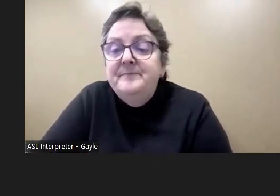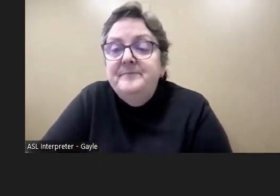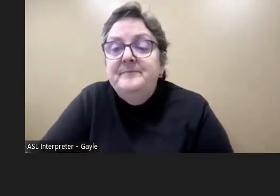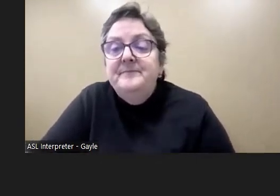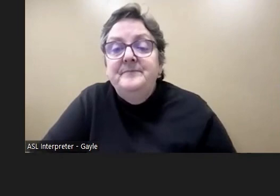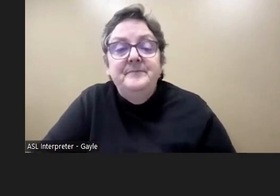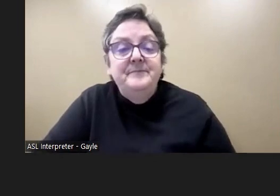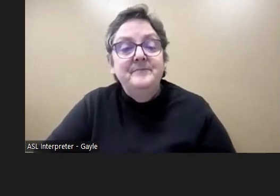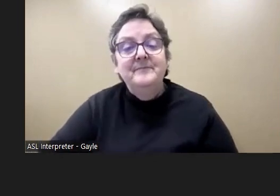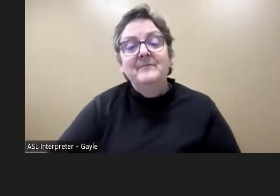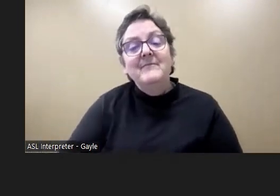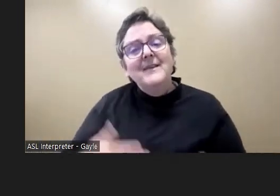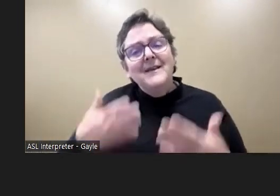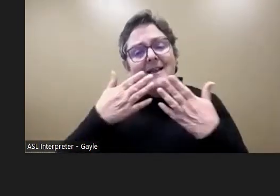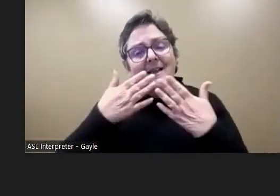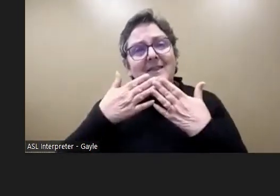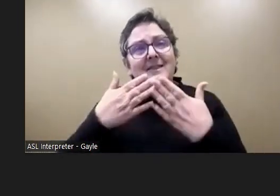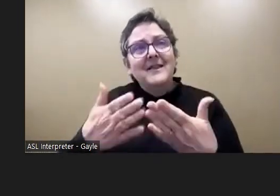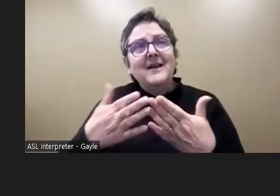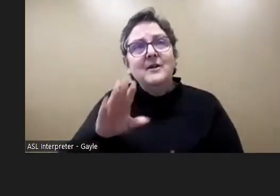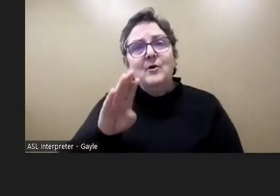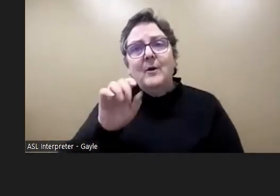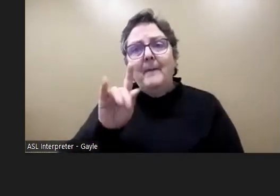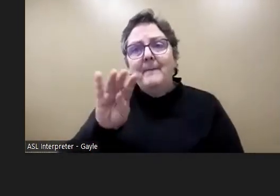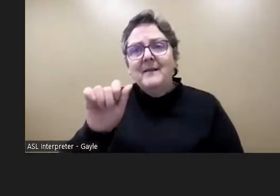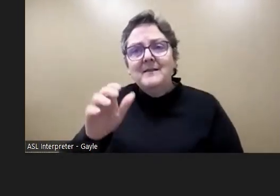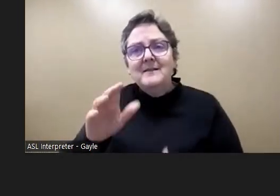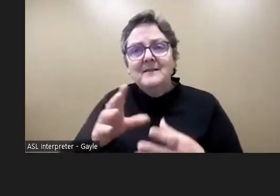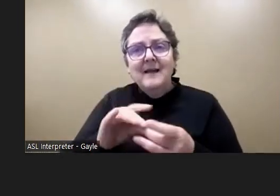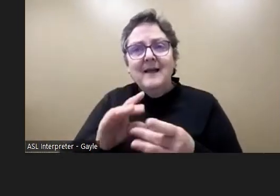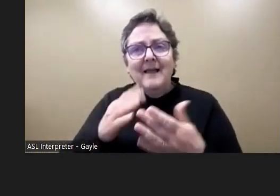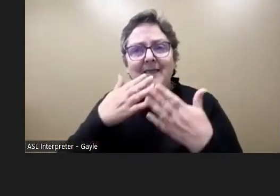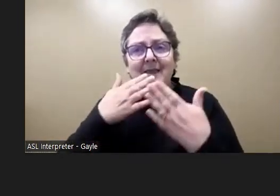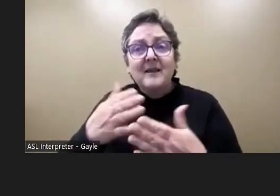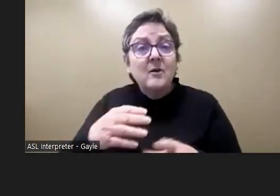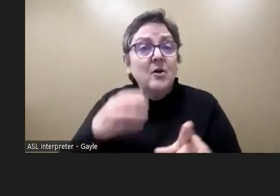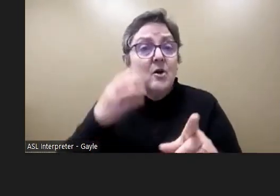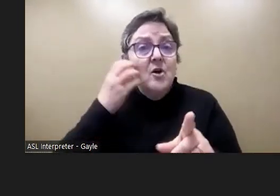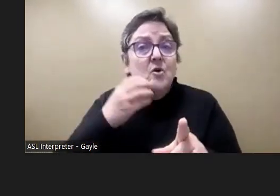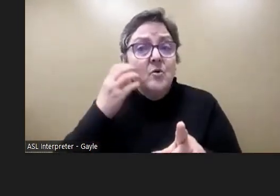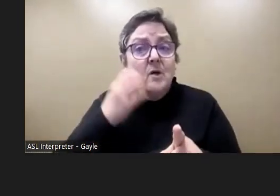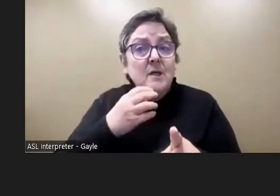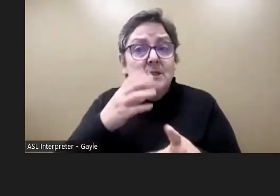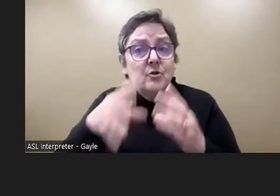Thank you very much, Michael. Chris, would you like to add something?